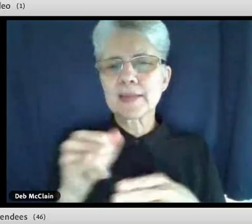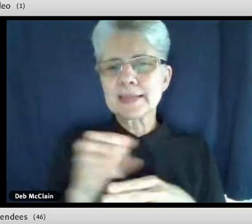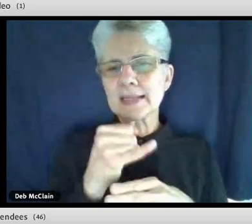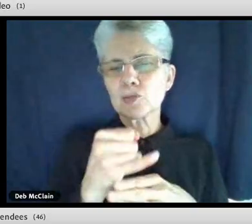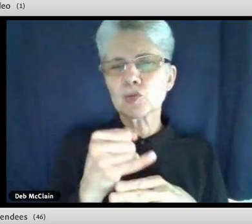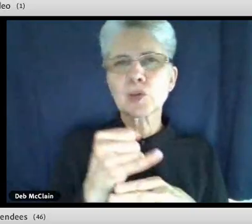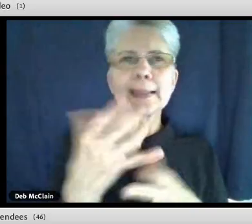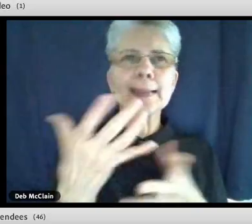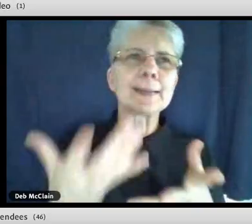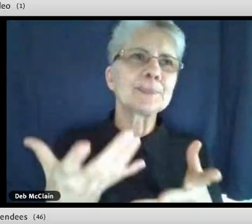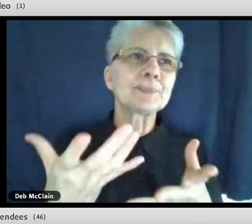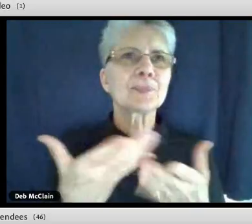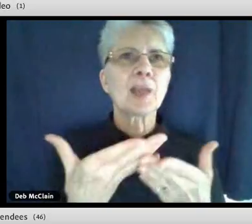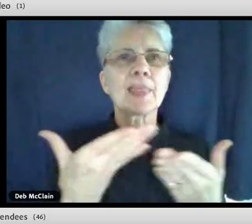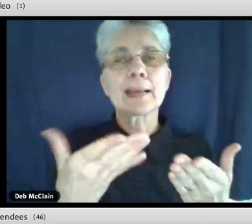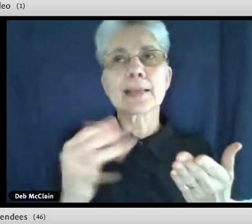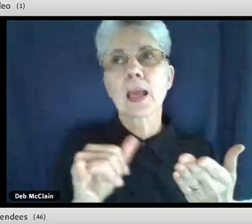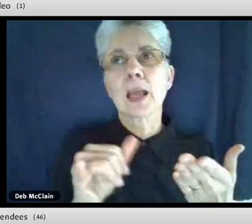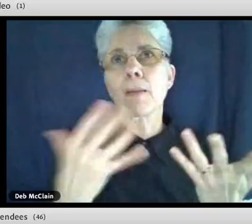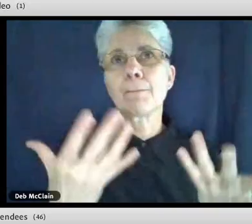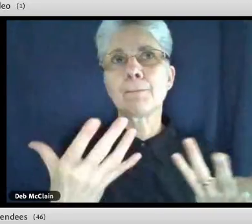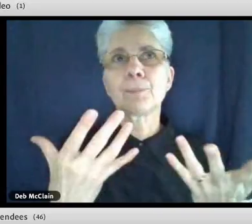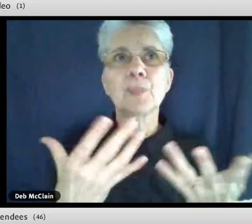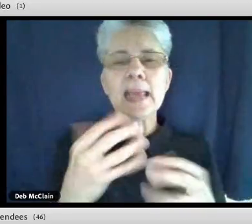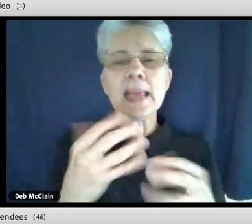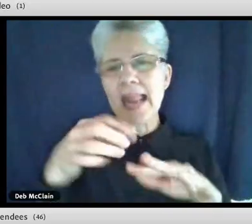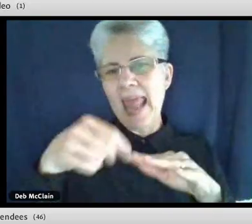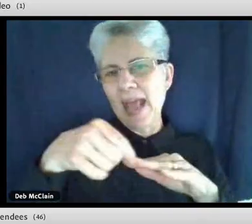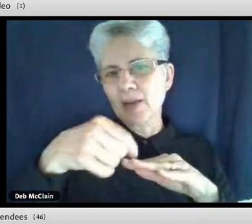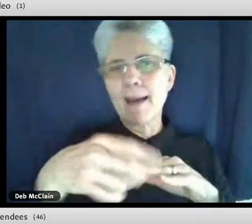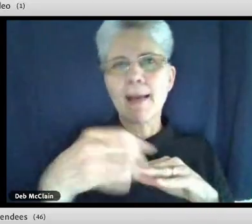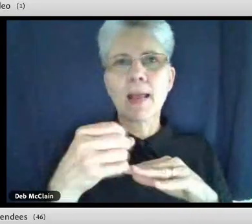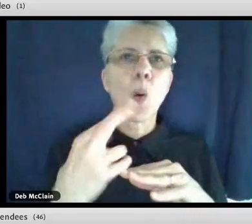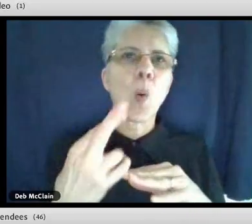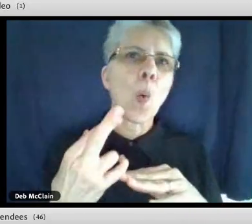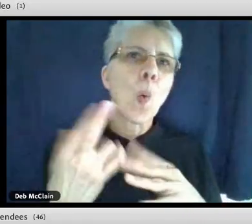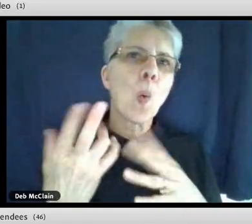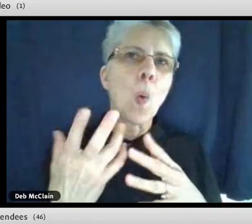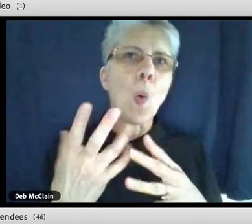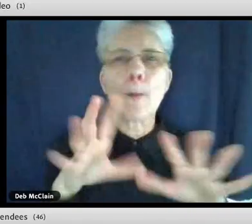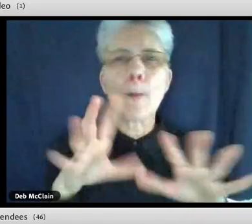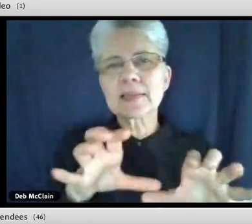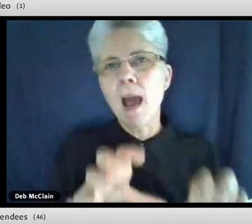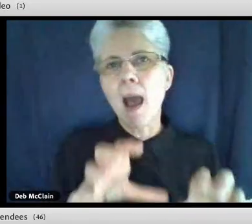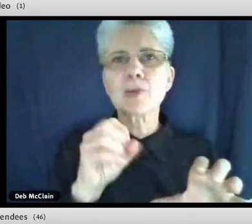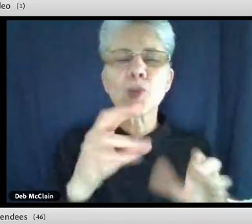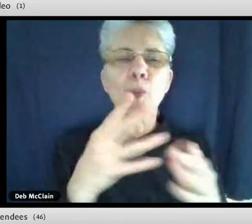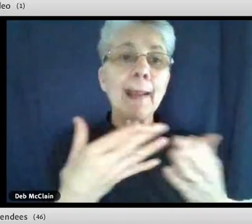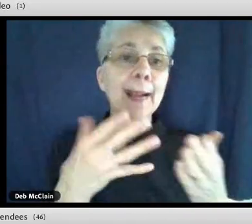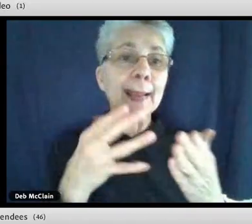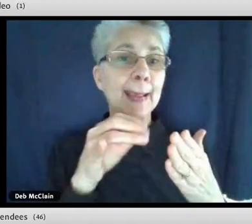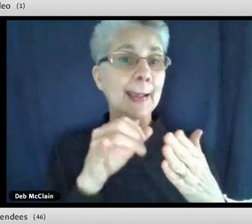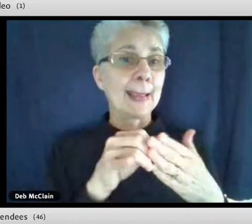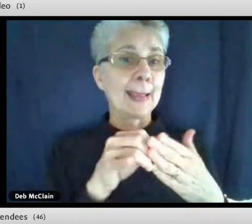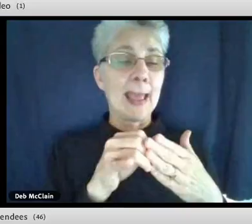you know, things like getting your nails done or, you know, getting a massage or anything that you would think